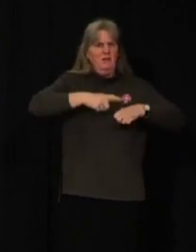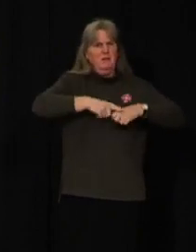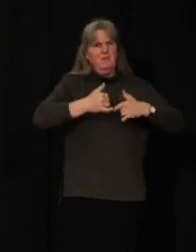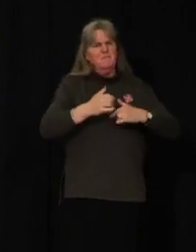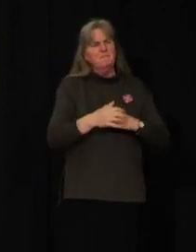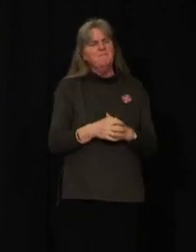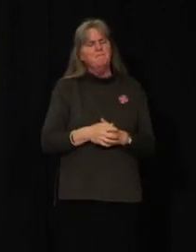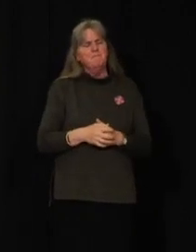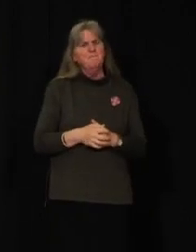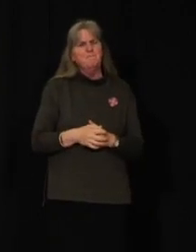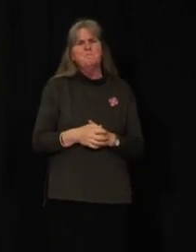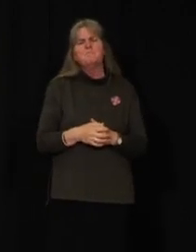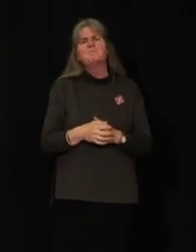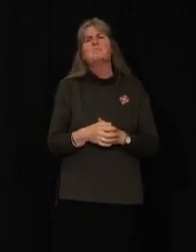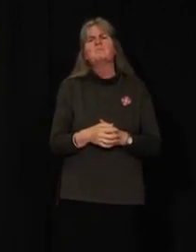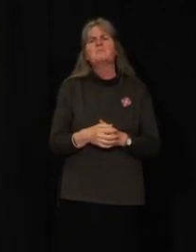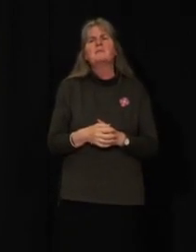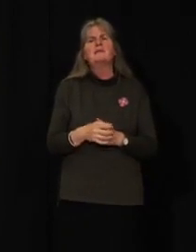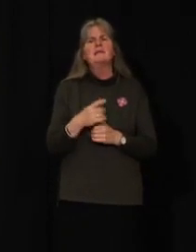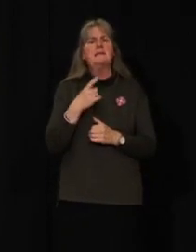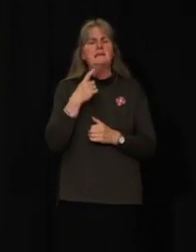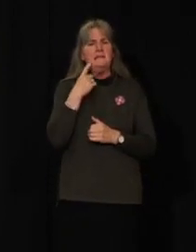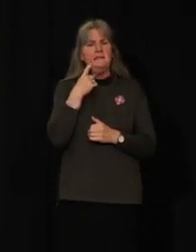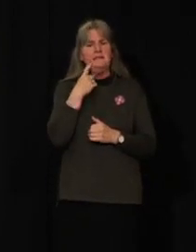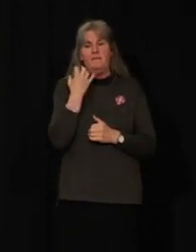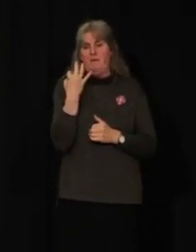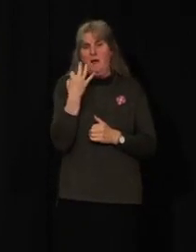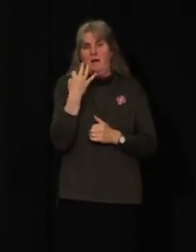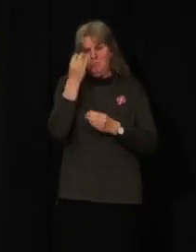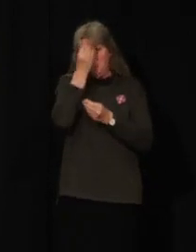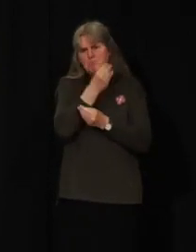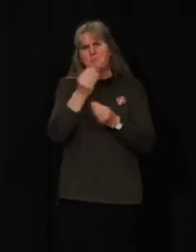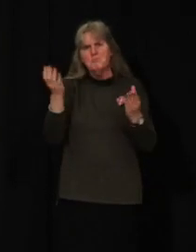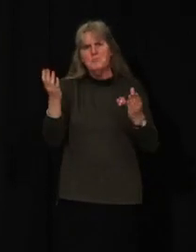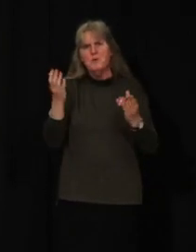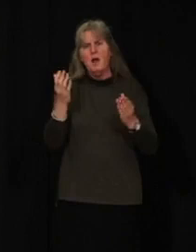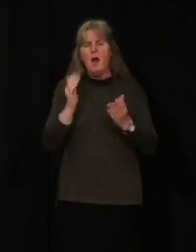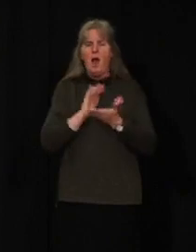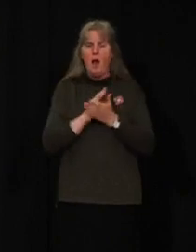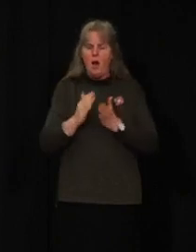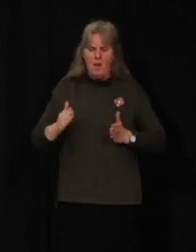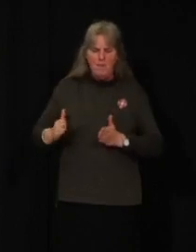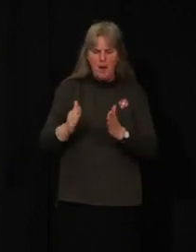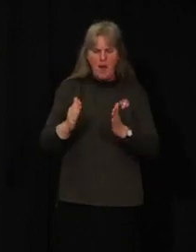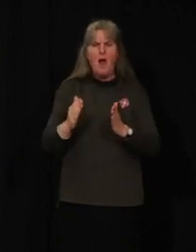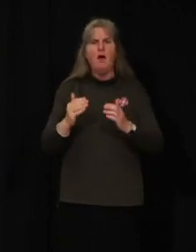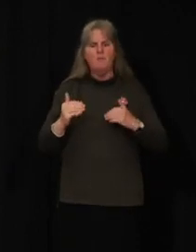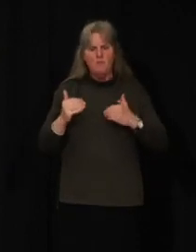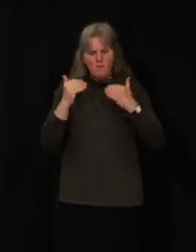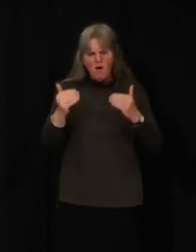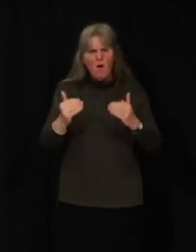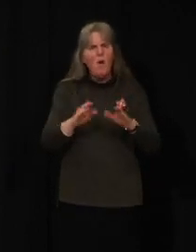Last time I spoke with Yukoners, it was to announce our path forward, the plan for lifting